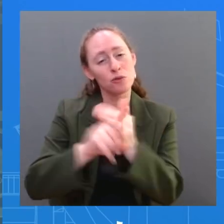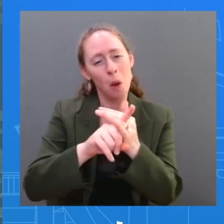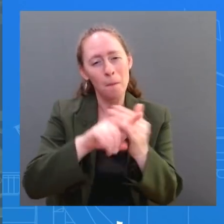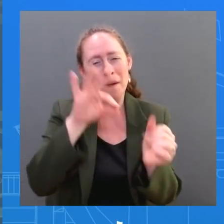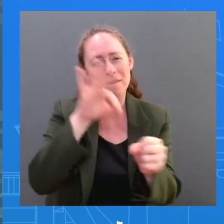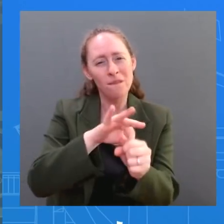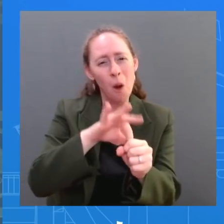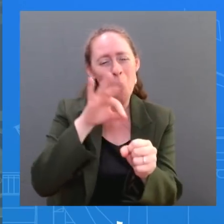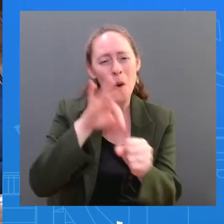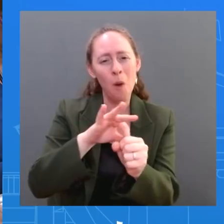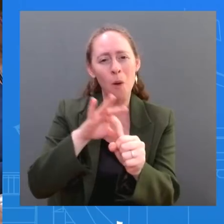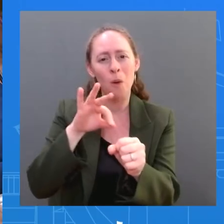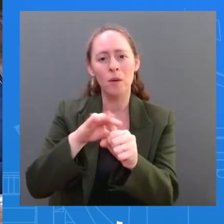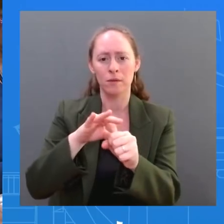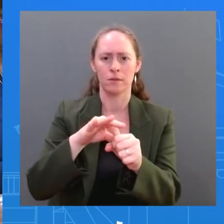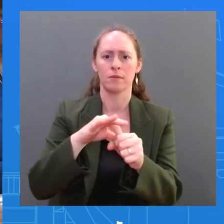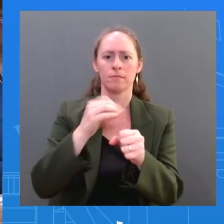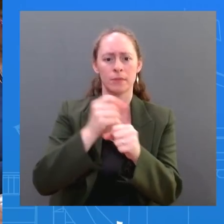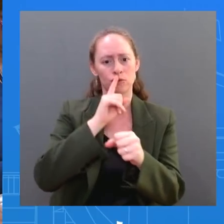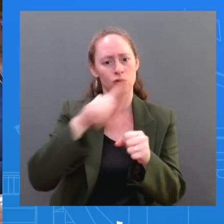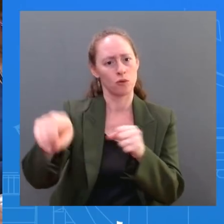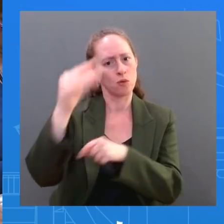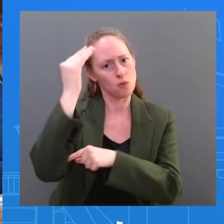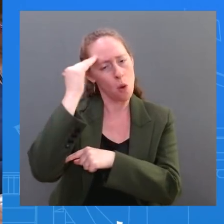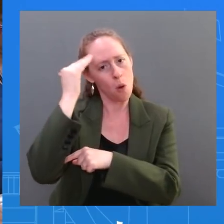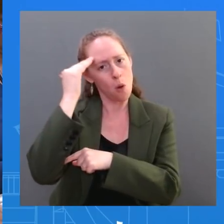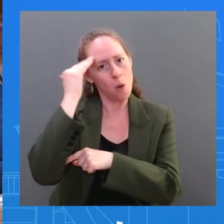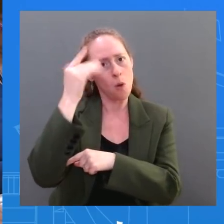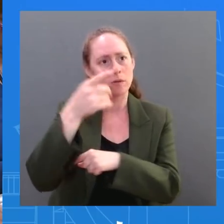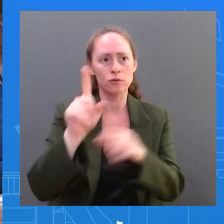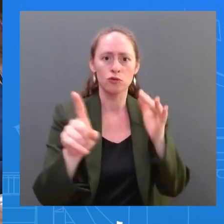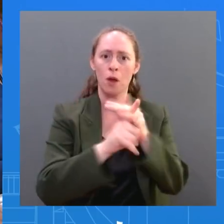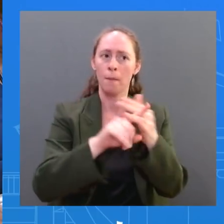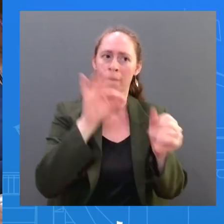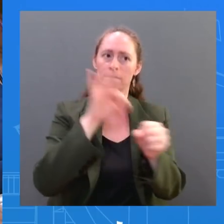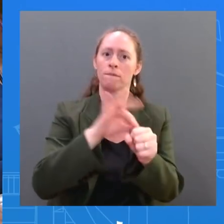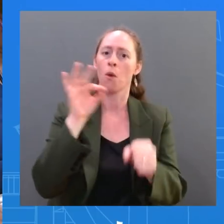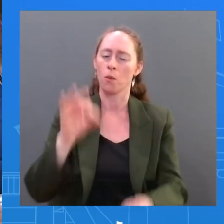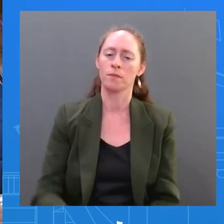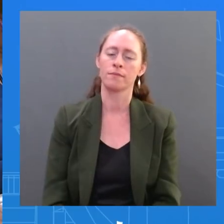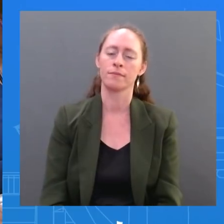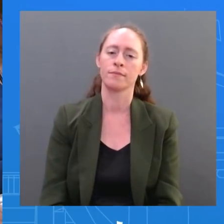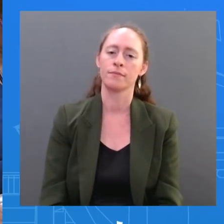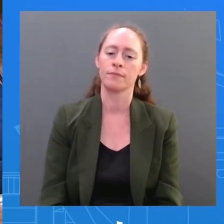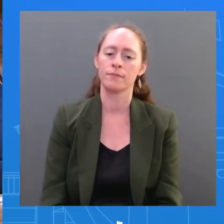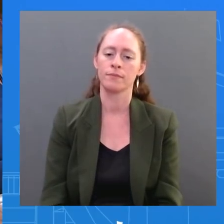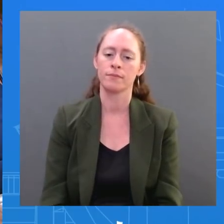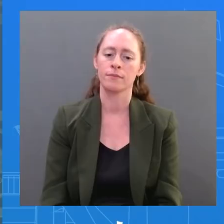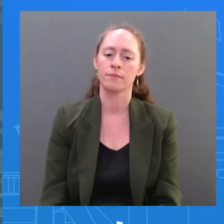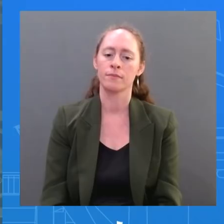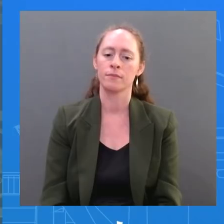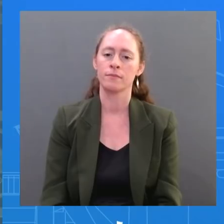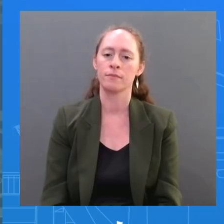The Press: Does that suggest that he believes that he doesn't have any more legal authority to act on this issue? Ms. Jean-Pierre: No, he said he's going to --